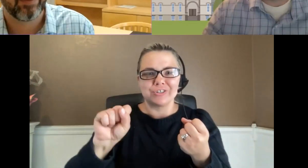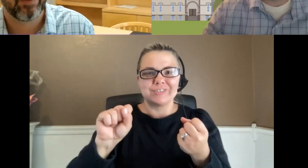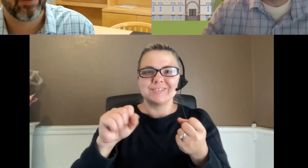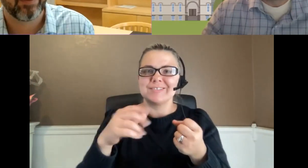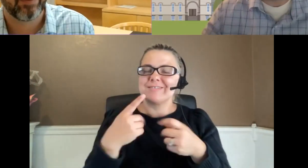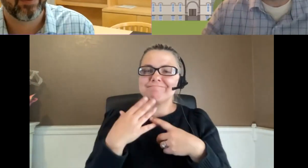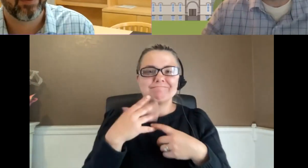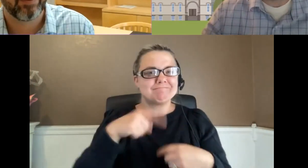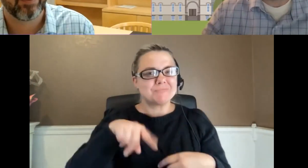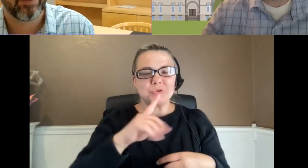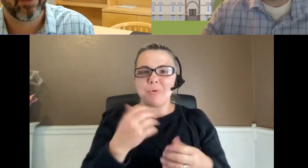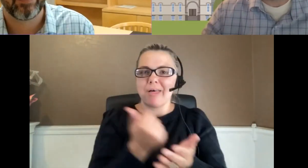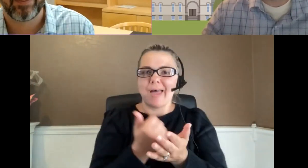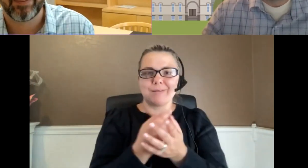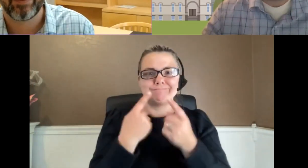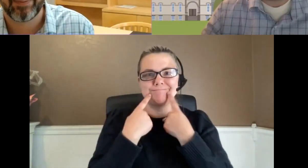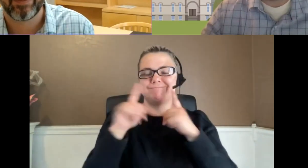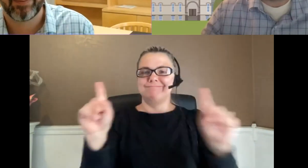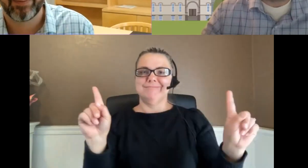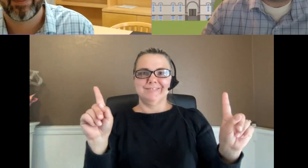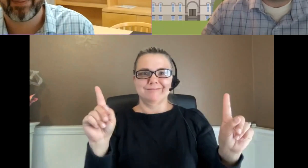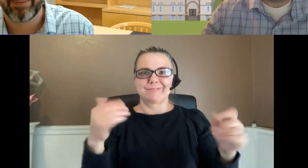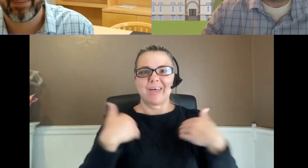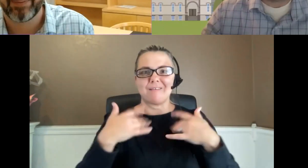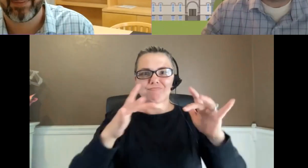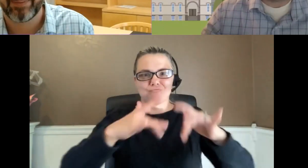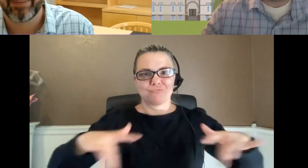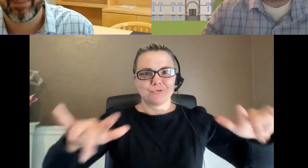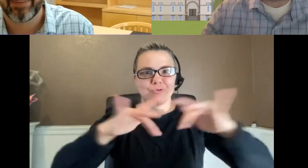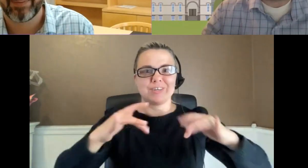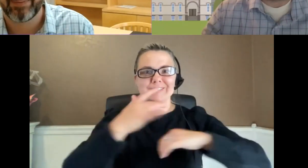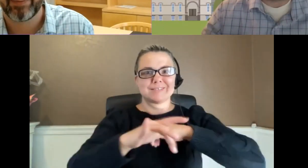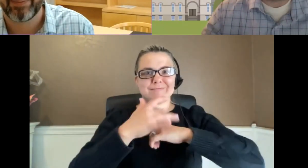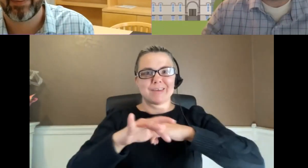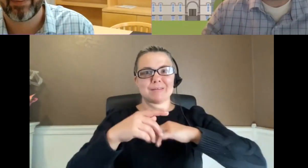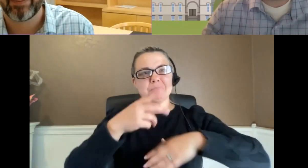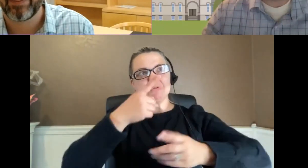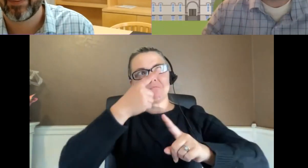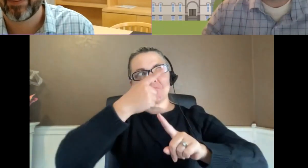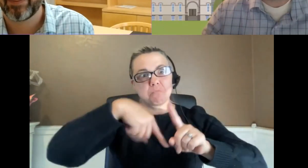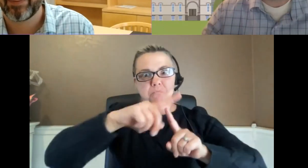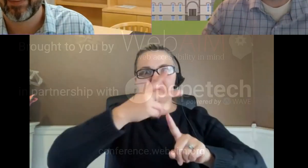available over the coming months and are looking forward to doing this again next year. Thank you!